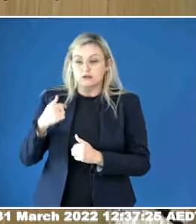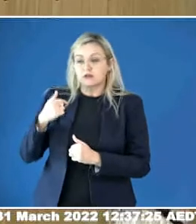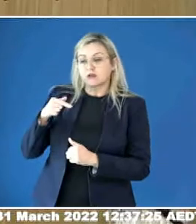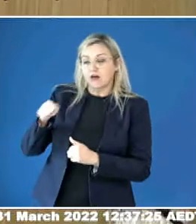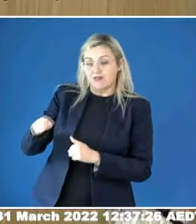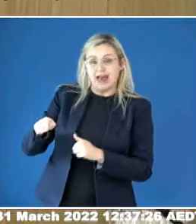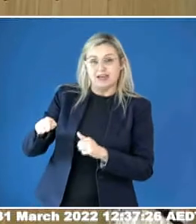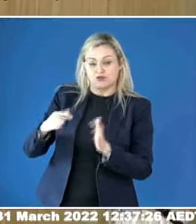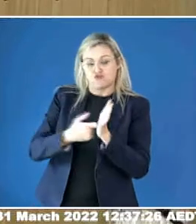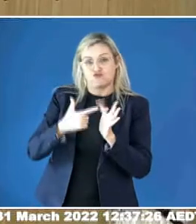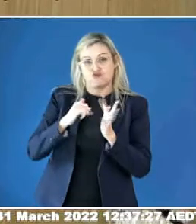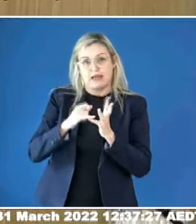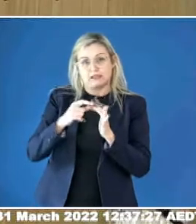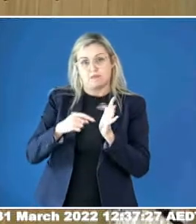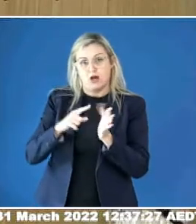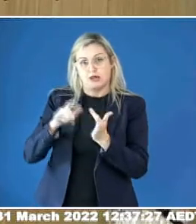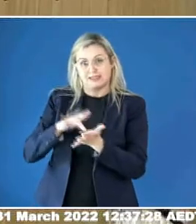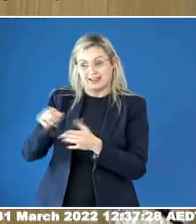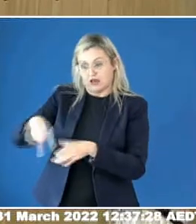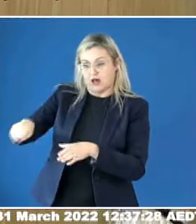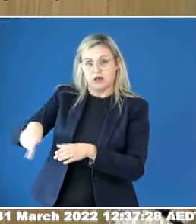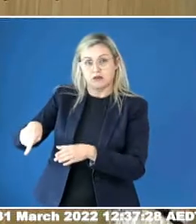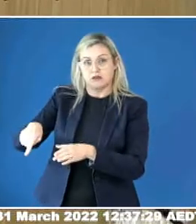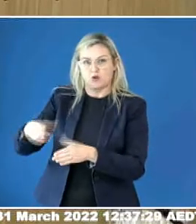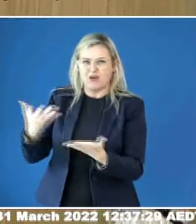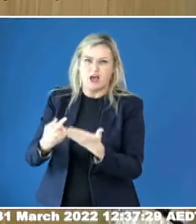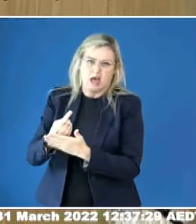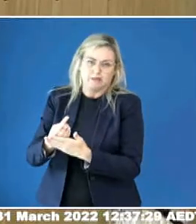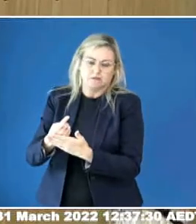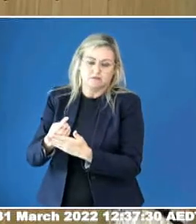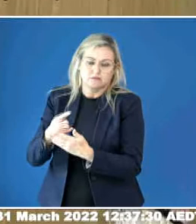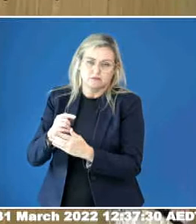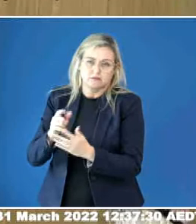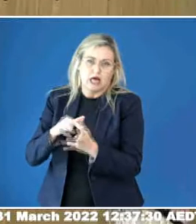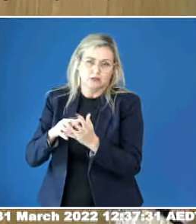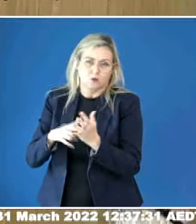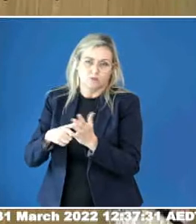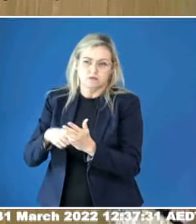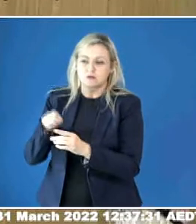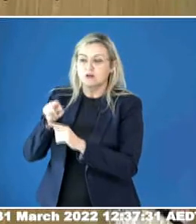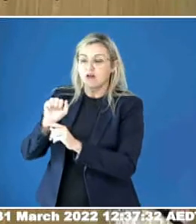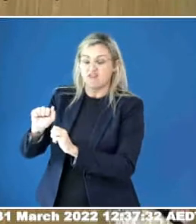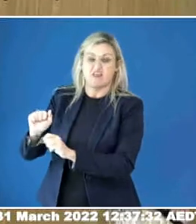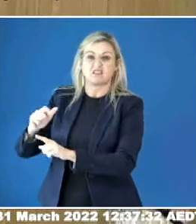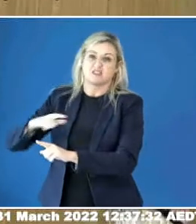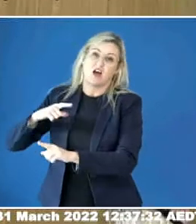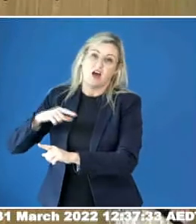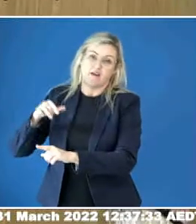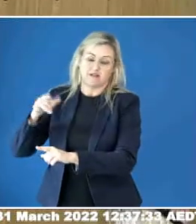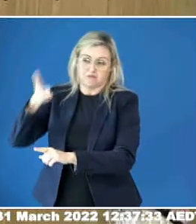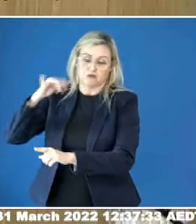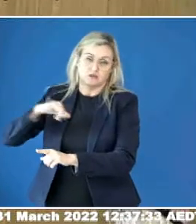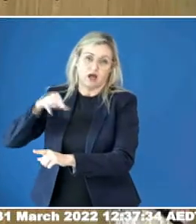question who does try to incorporate that into her program of being - having, yeah,